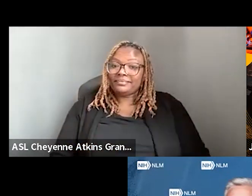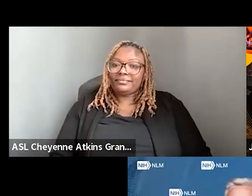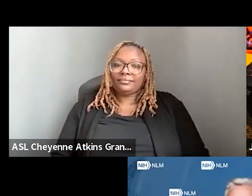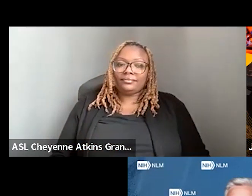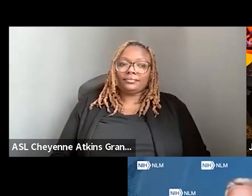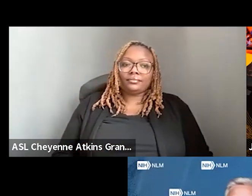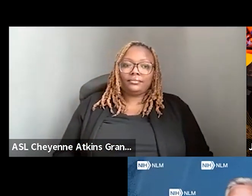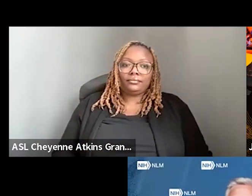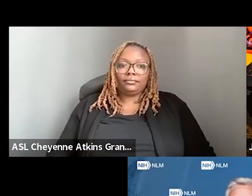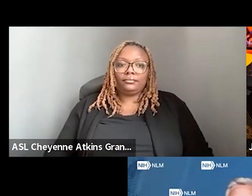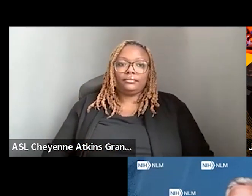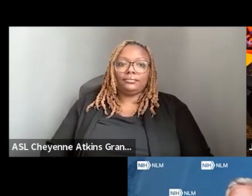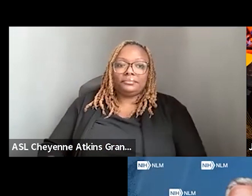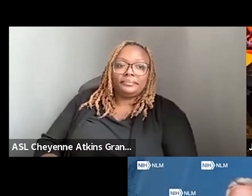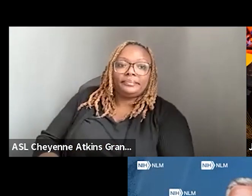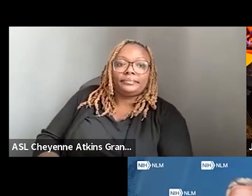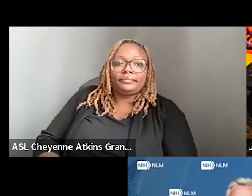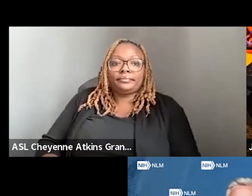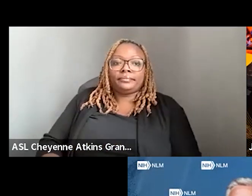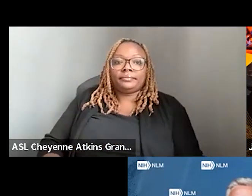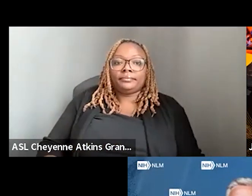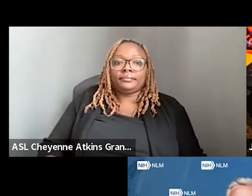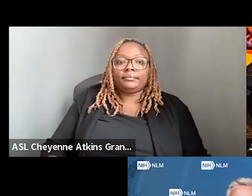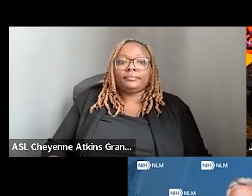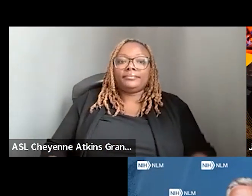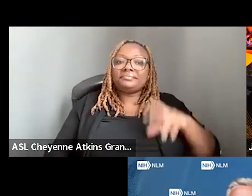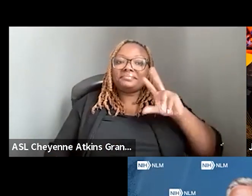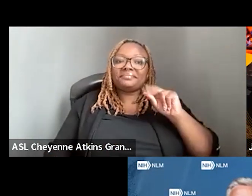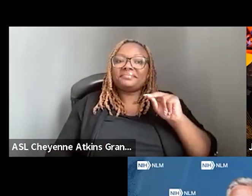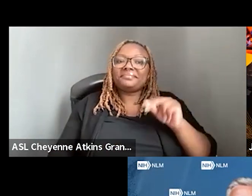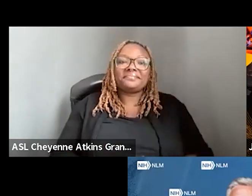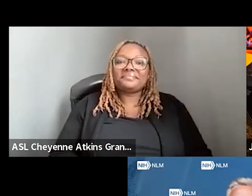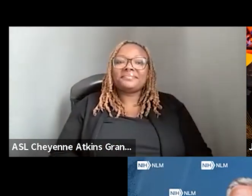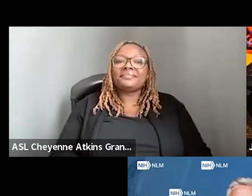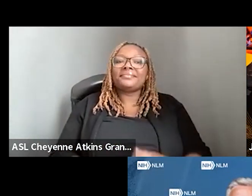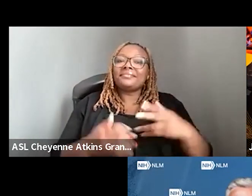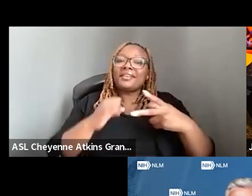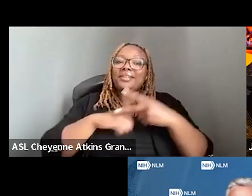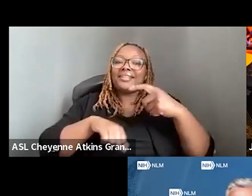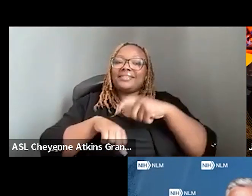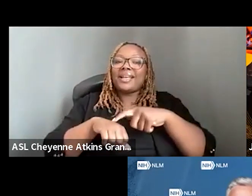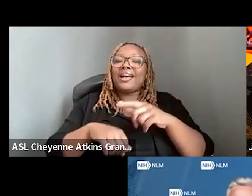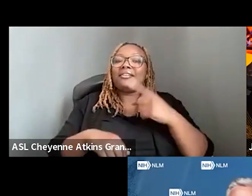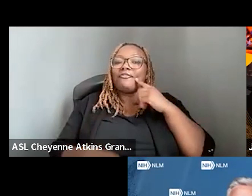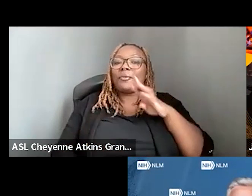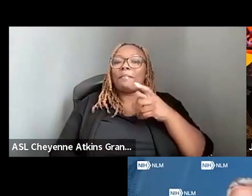Stephanie Yee: Not for me. Alex Wilson: No, not at this time. I know we want to save some time for Bart to go over the questions on SciENcv. Thank you.